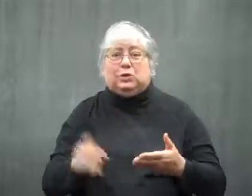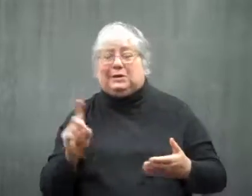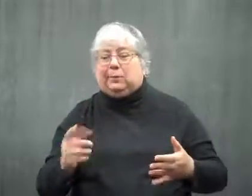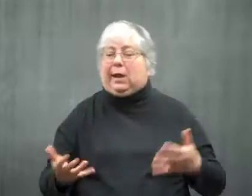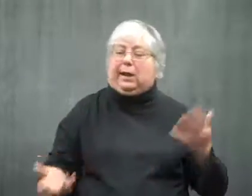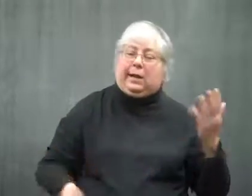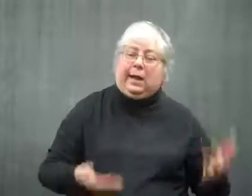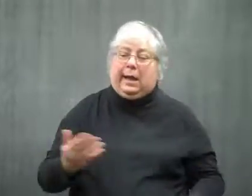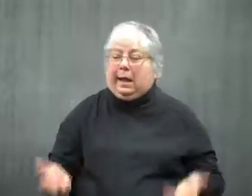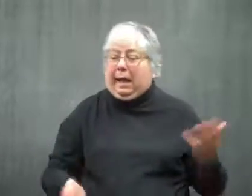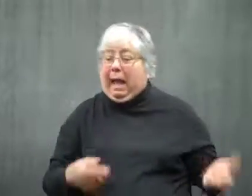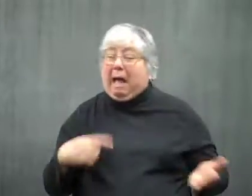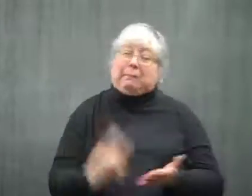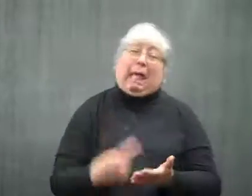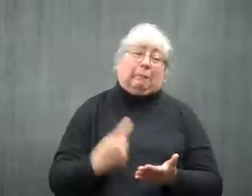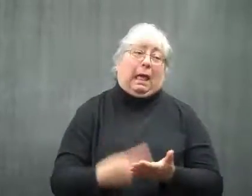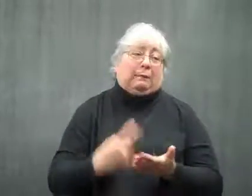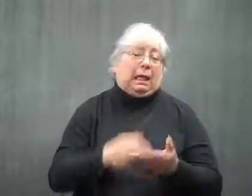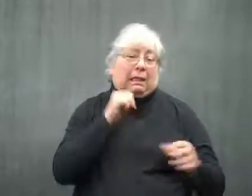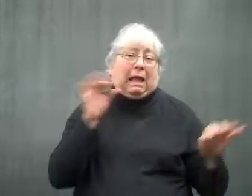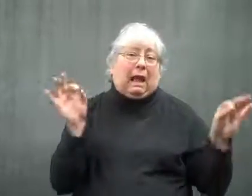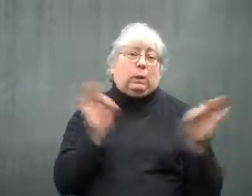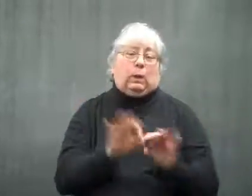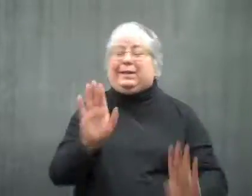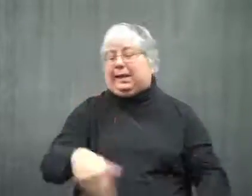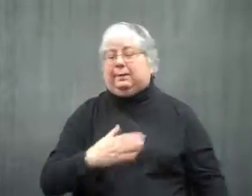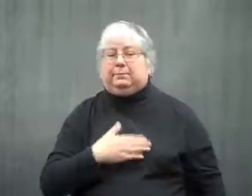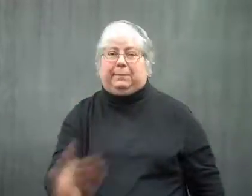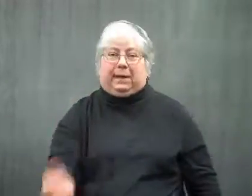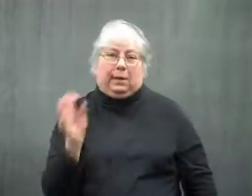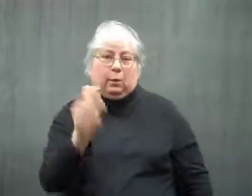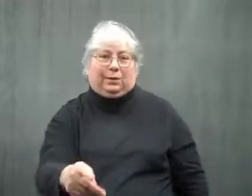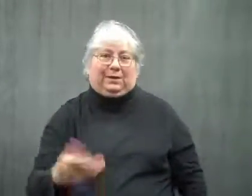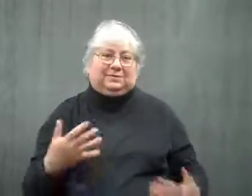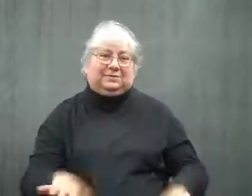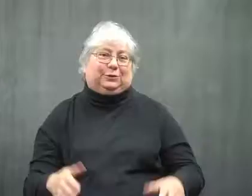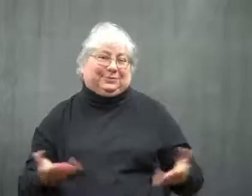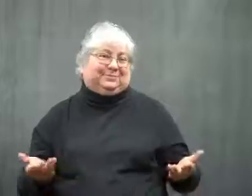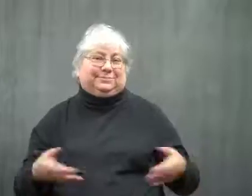the Democrats didn't feel it was worth haggling over, and agreed to it.